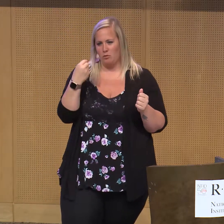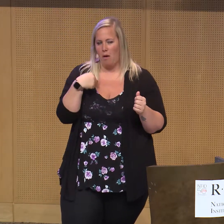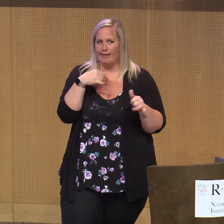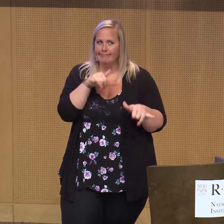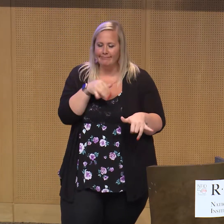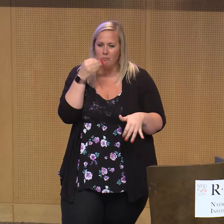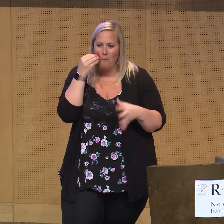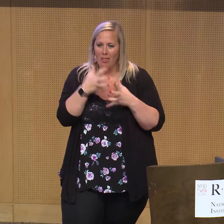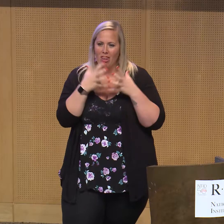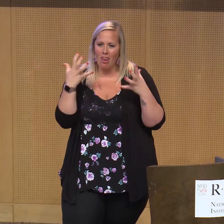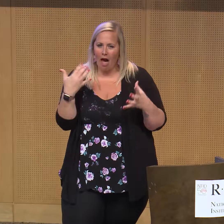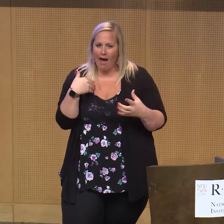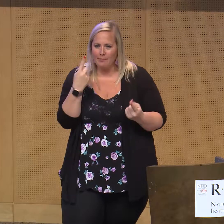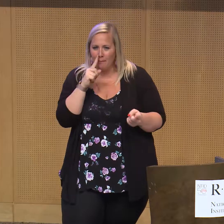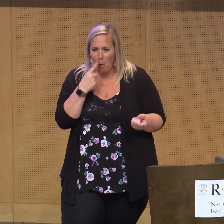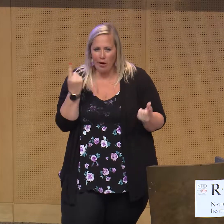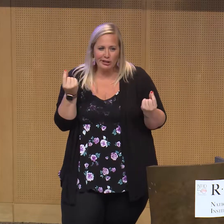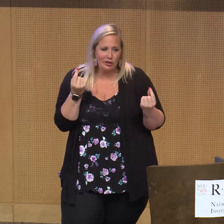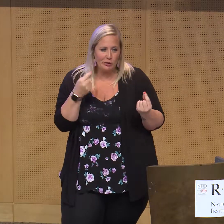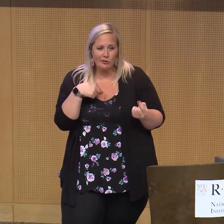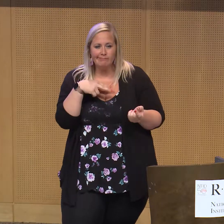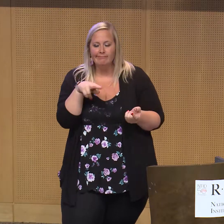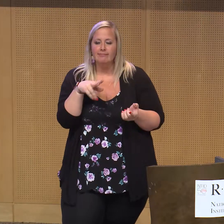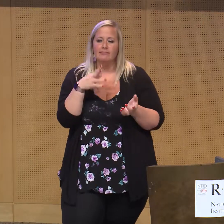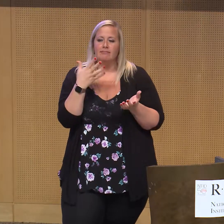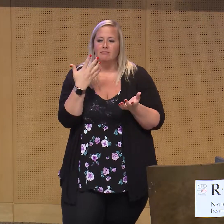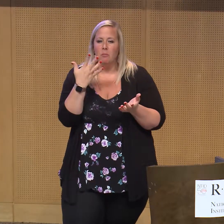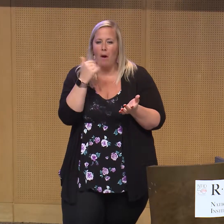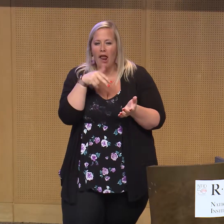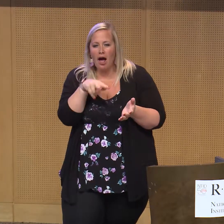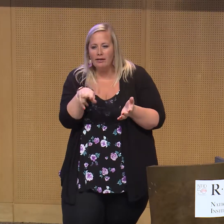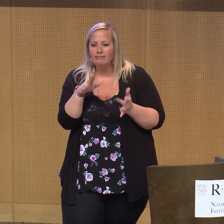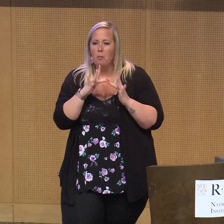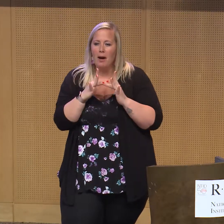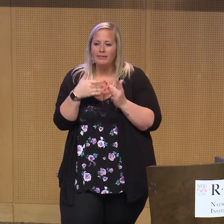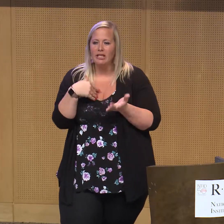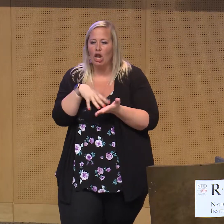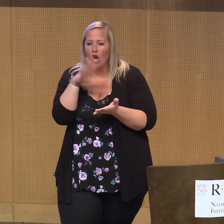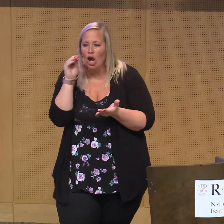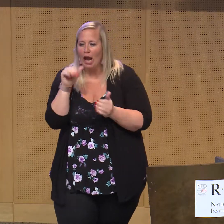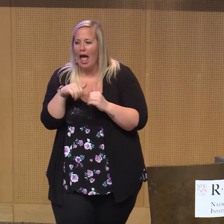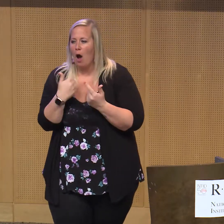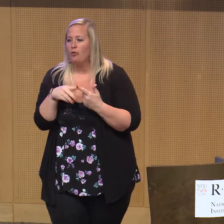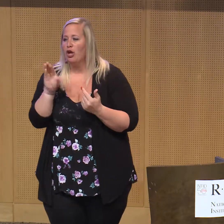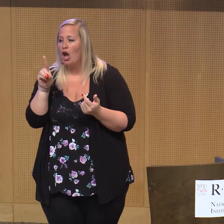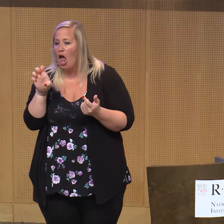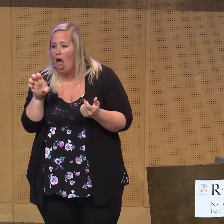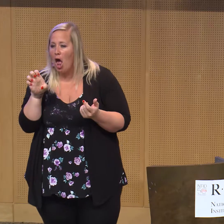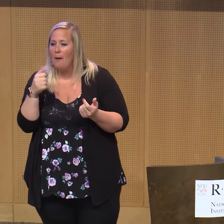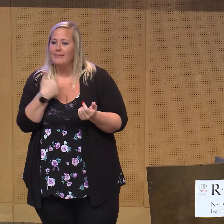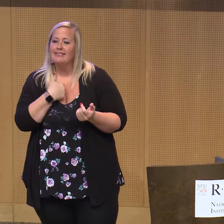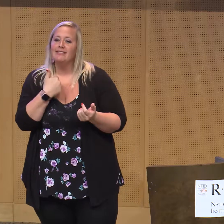or off the computer, but my parents were really strict with me, and so I was home a lot and bored, and so I taught myself